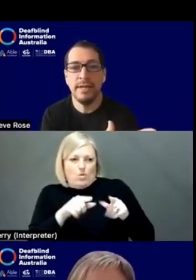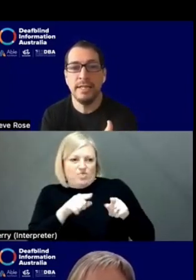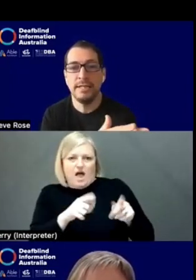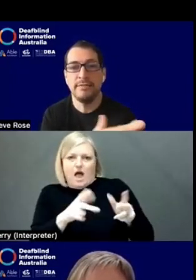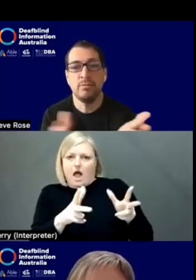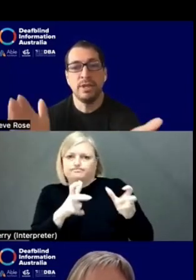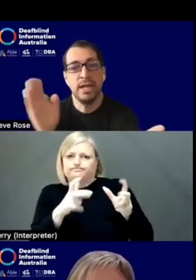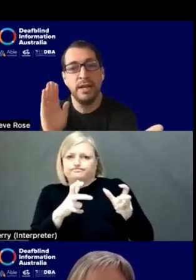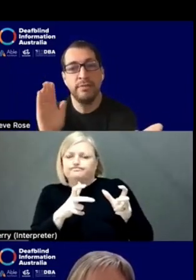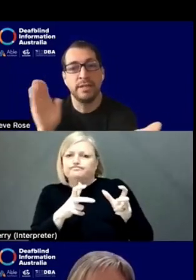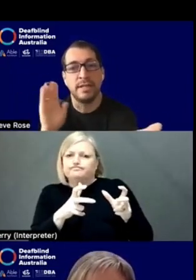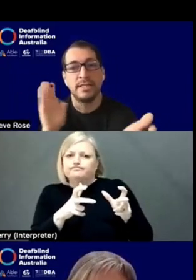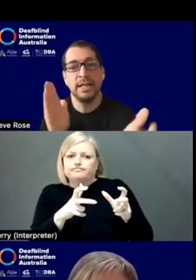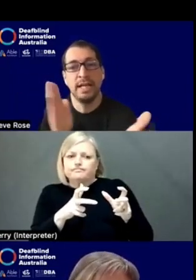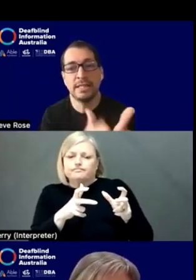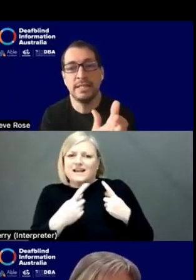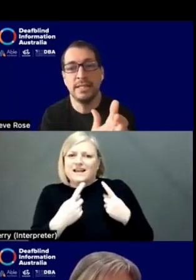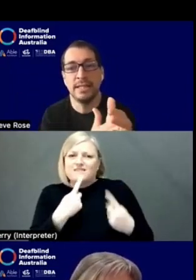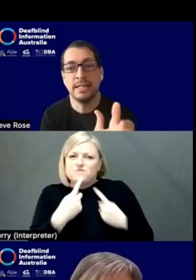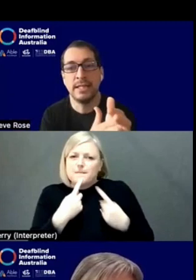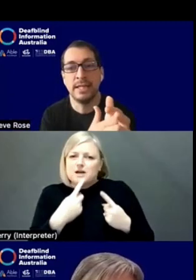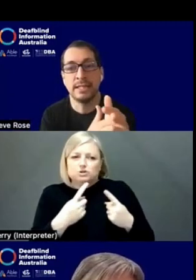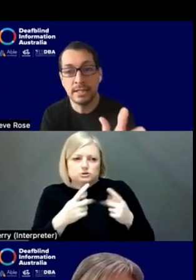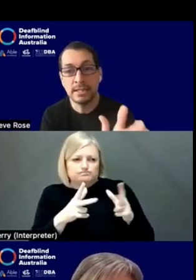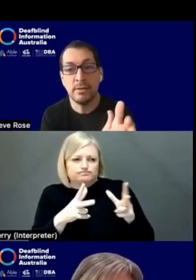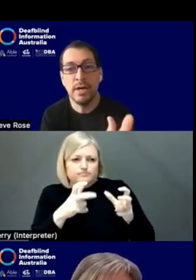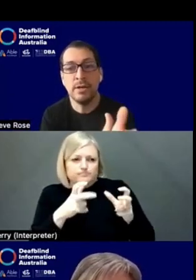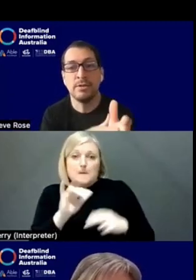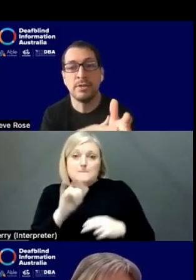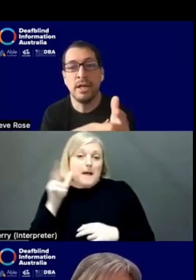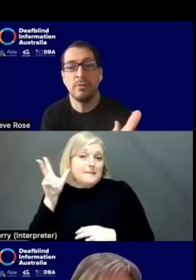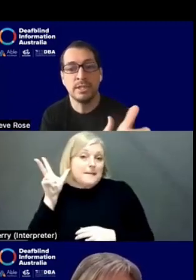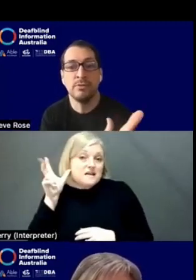If it is even with hearing, that they're still accessing things in the tactile mode that I would